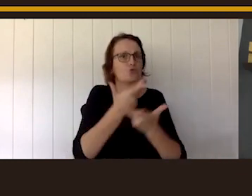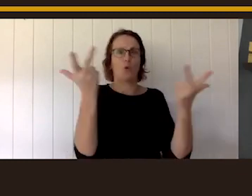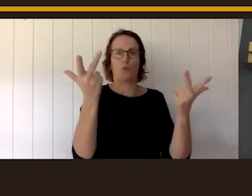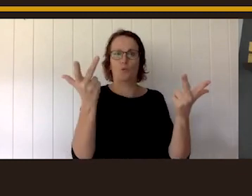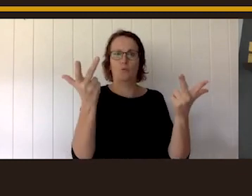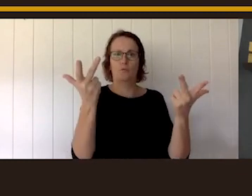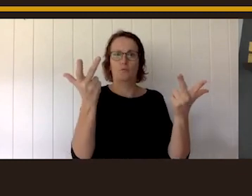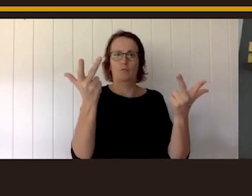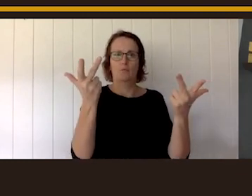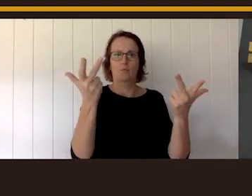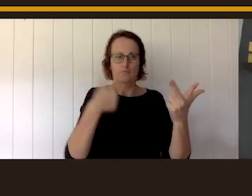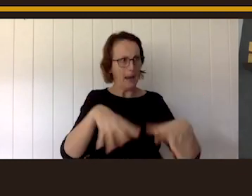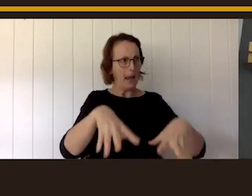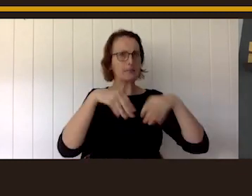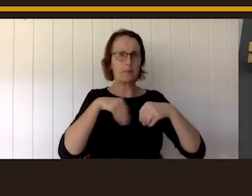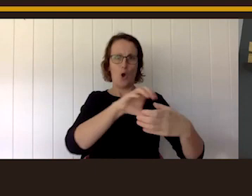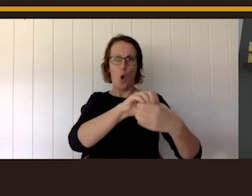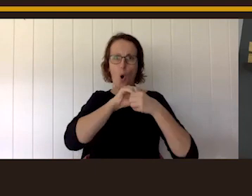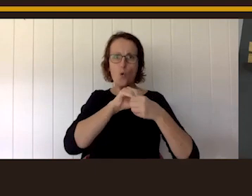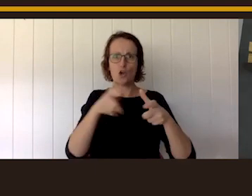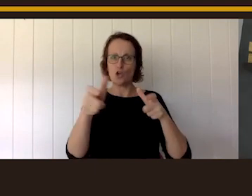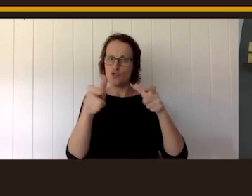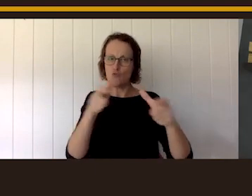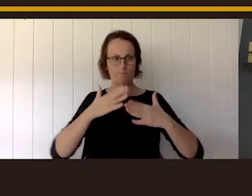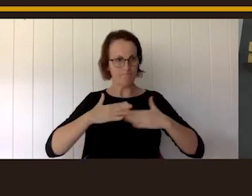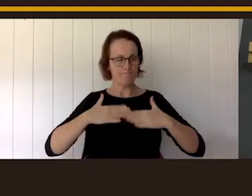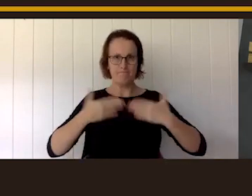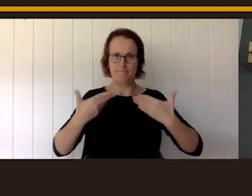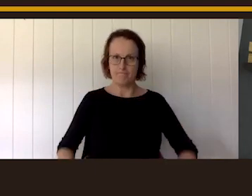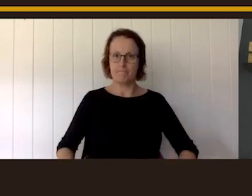show up? They take ownership and control of that state, and that